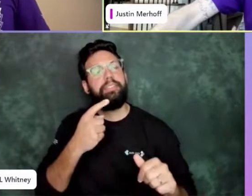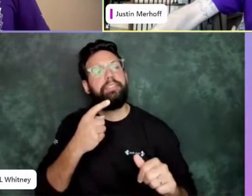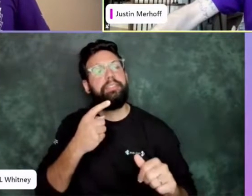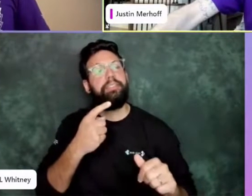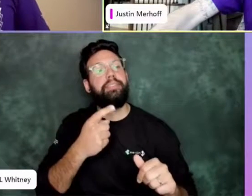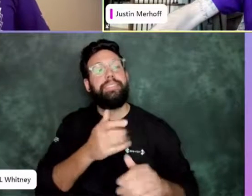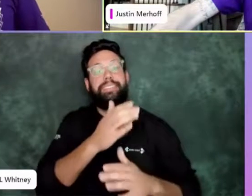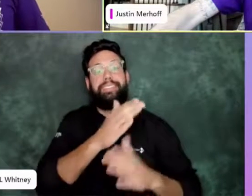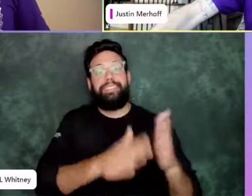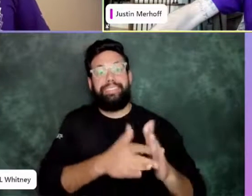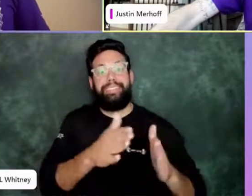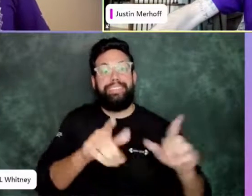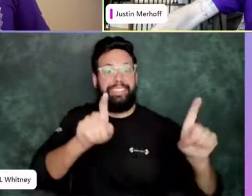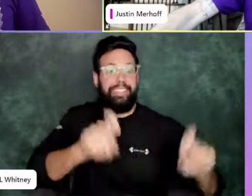Is that really still the case?